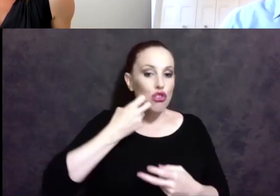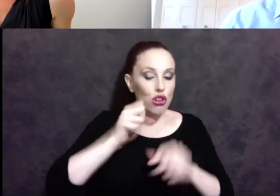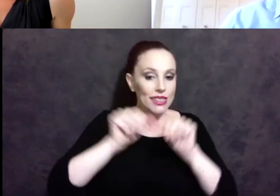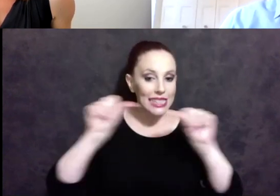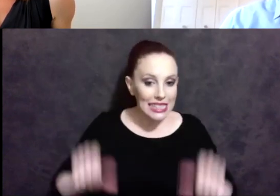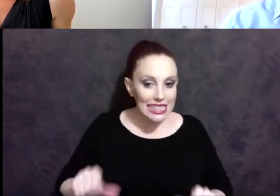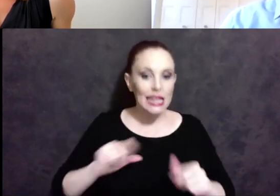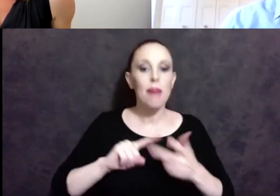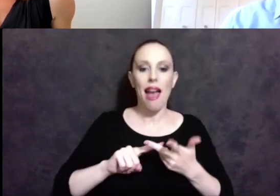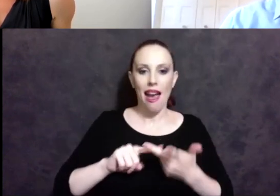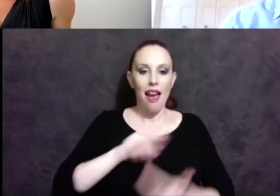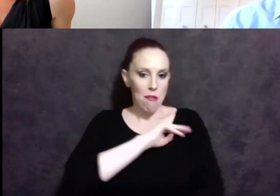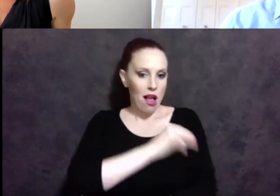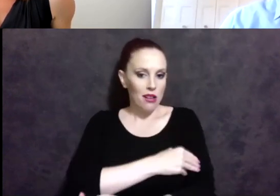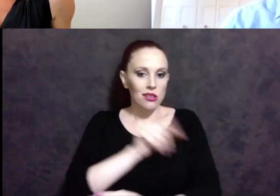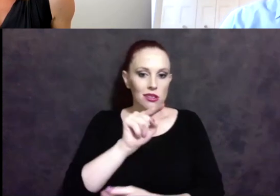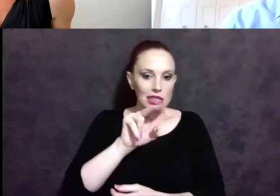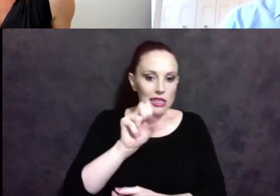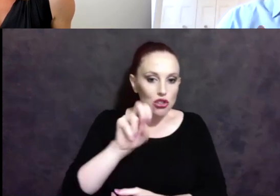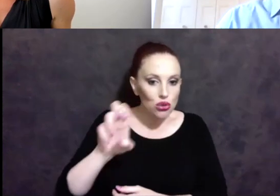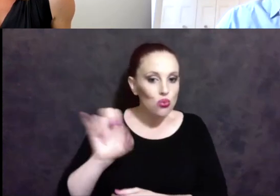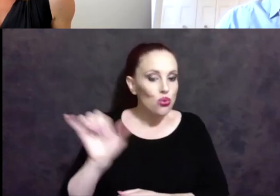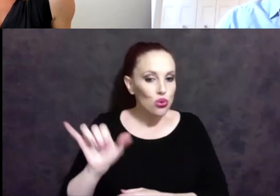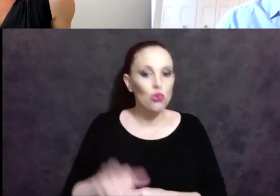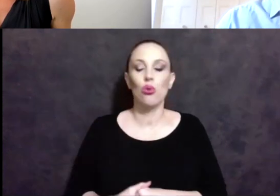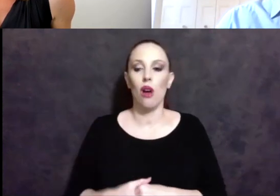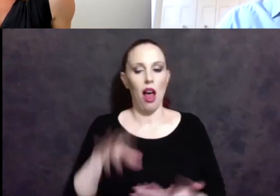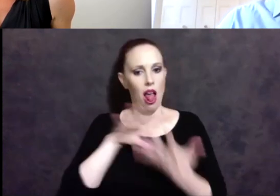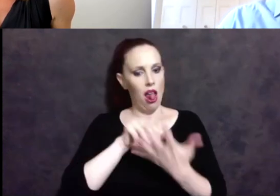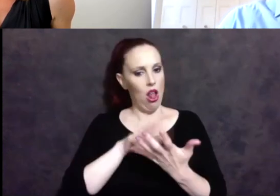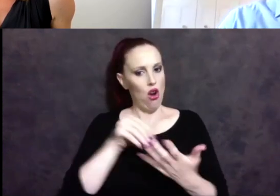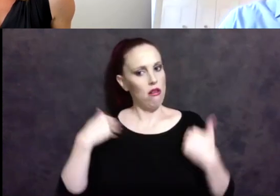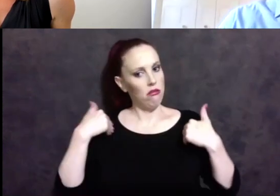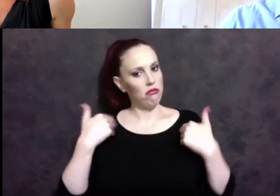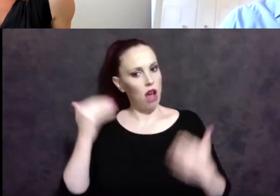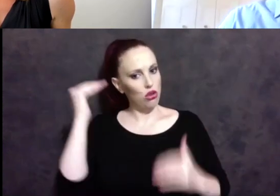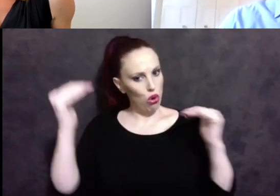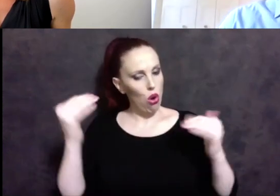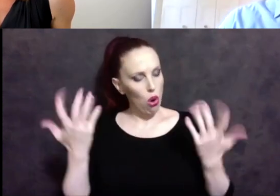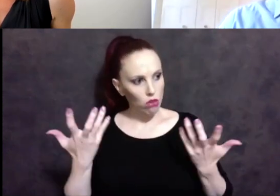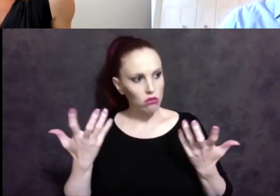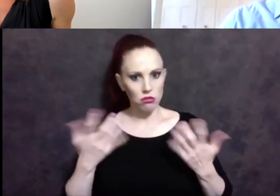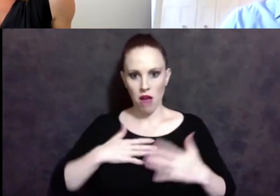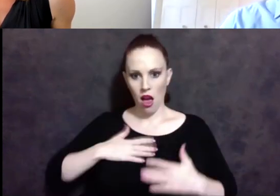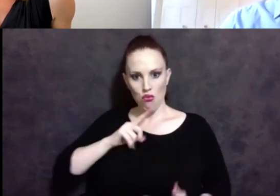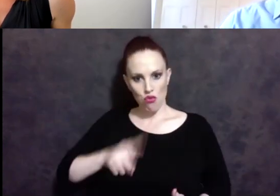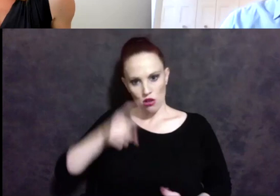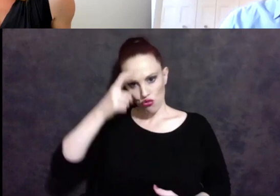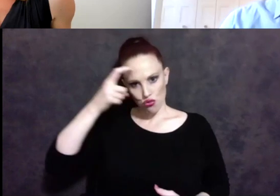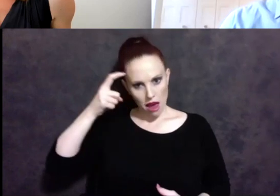What I learned as an adult, based on real, traumatic experiences that were race based